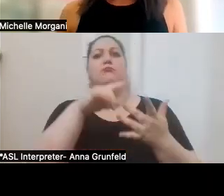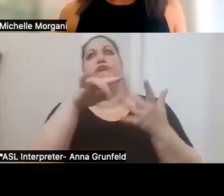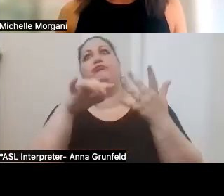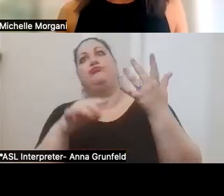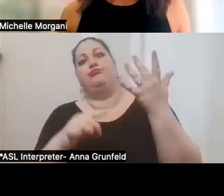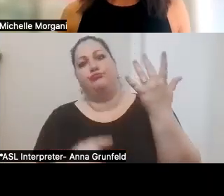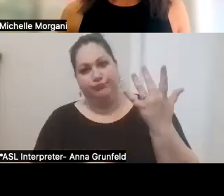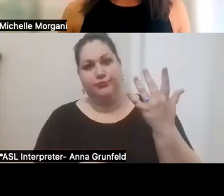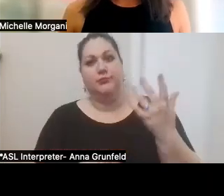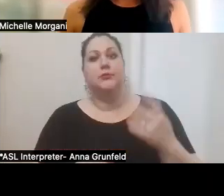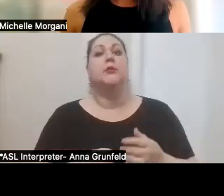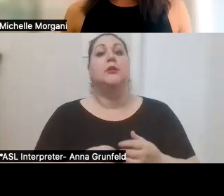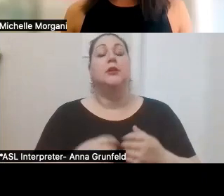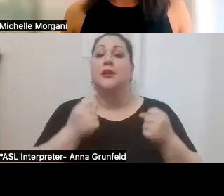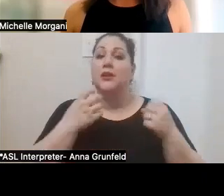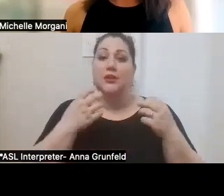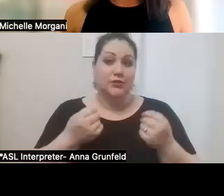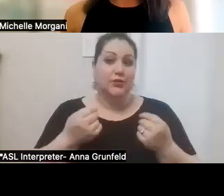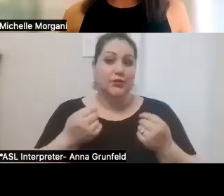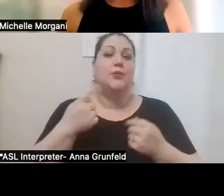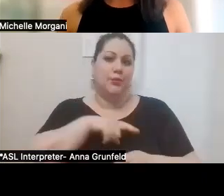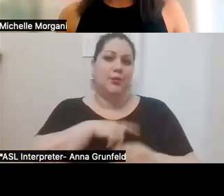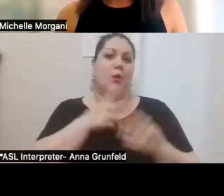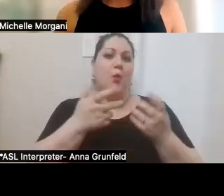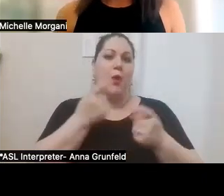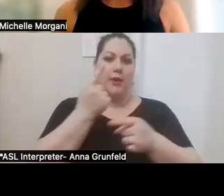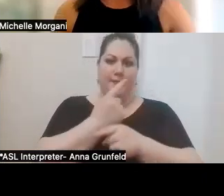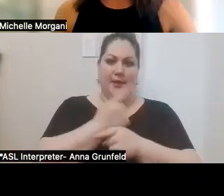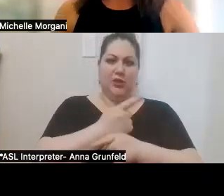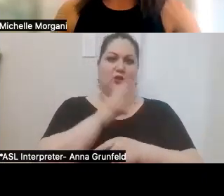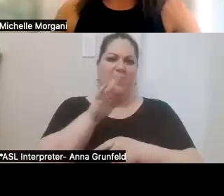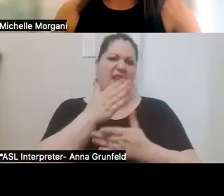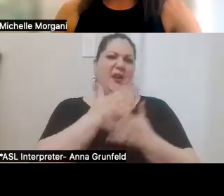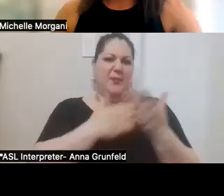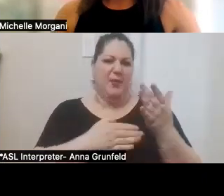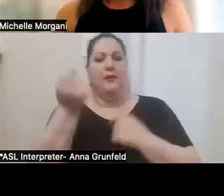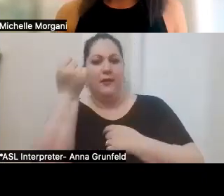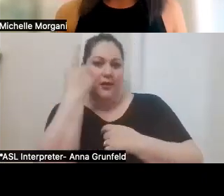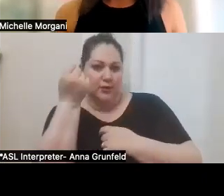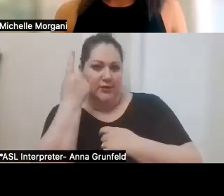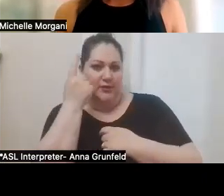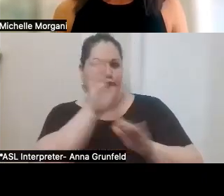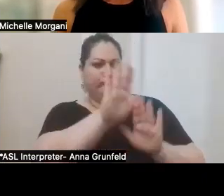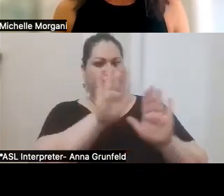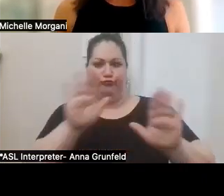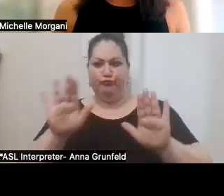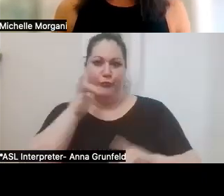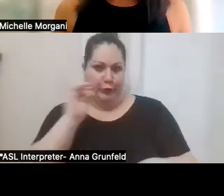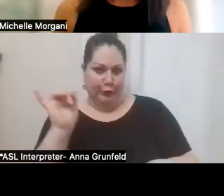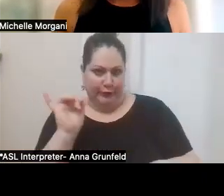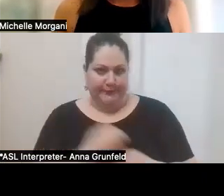So, we do want to make sure that those pieces are also of course taken into consideration. Next slide please.